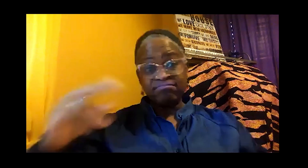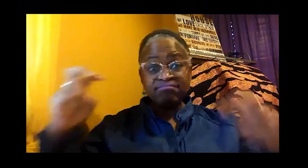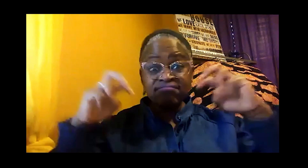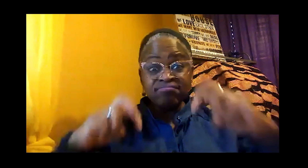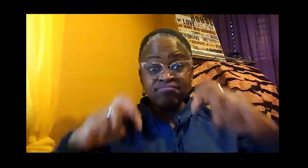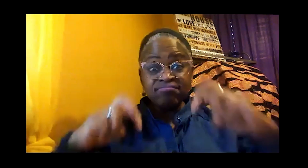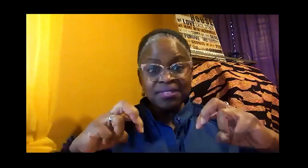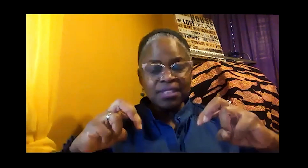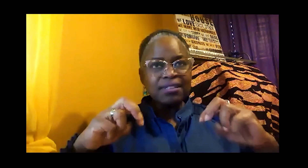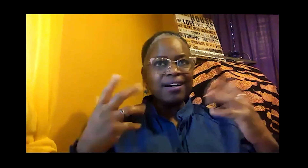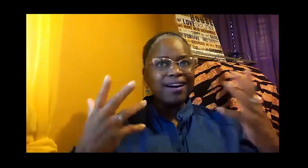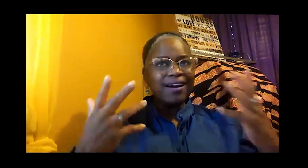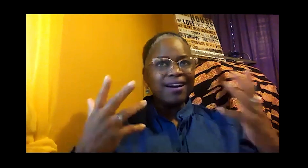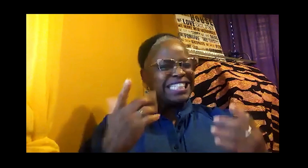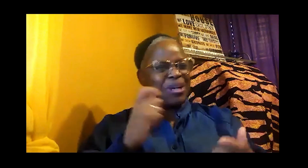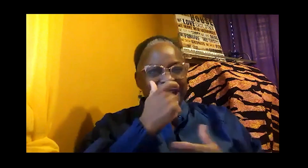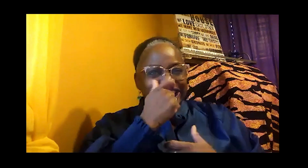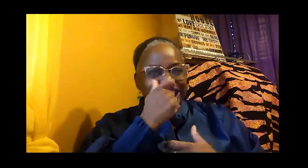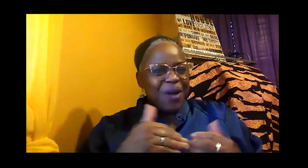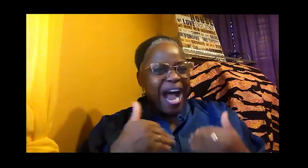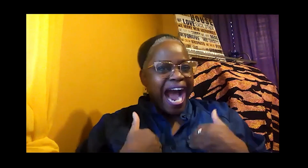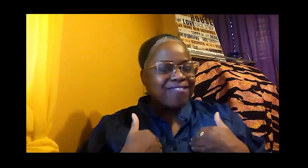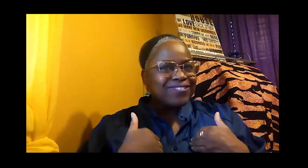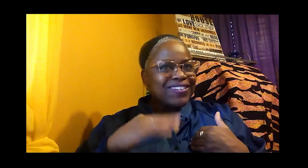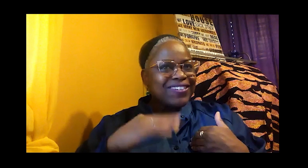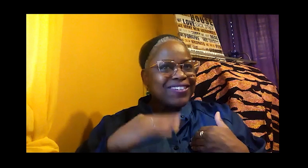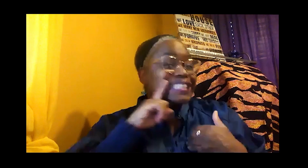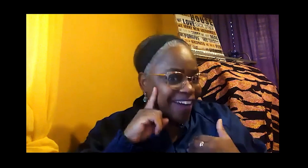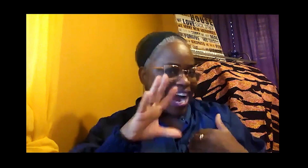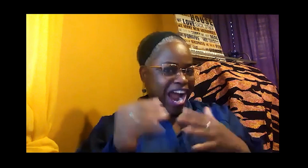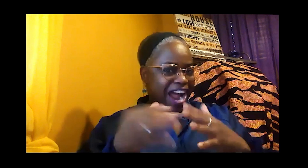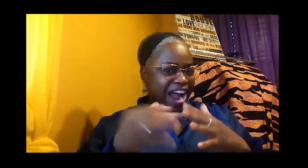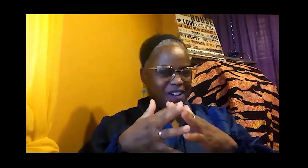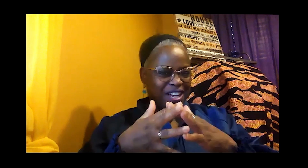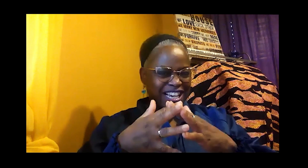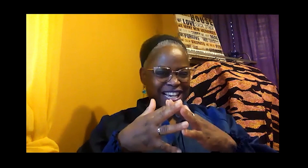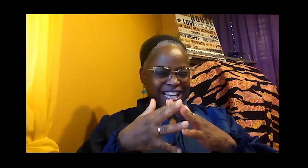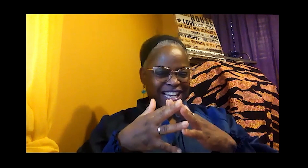It will be interesting and exciting to have Deaf African-American actors perform the roles of Dr.